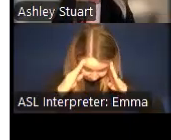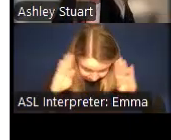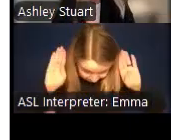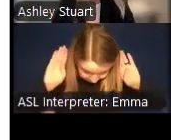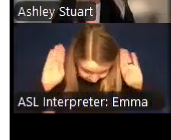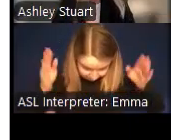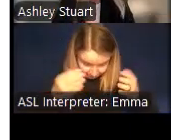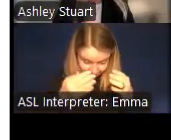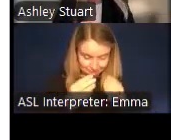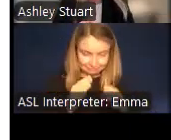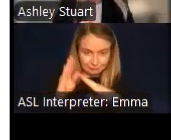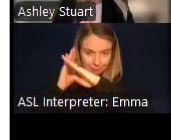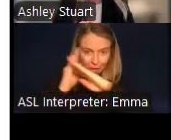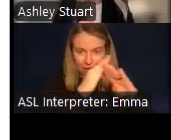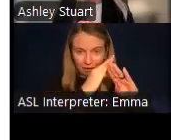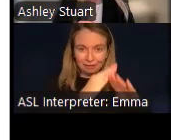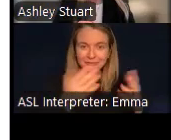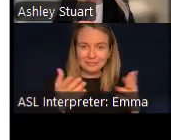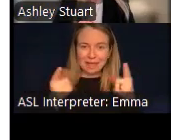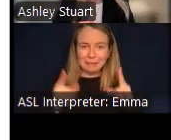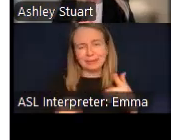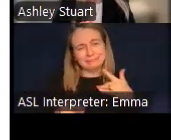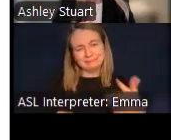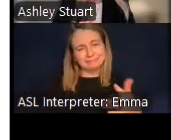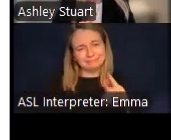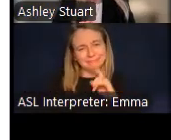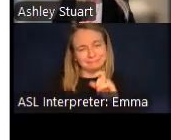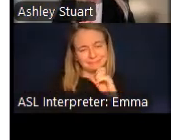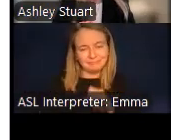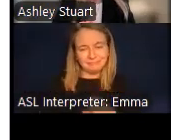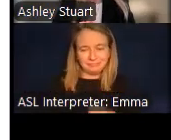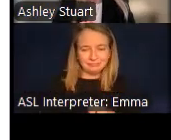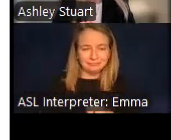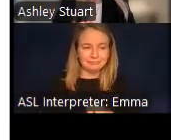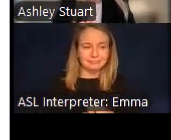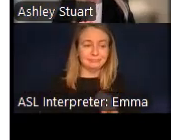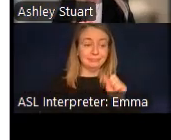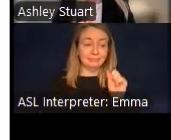pretty typical at this age, and they can be really active.